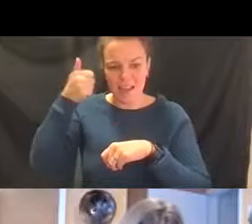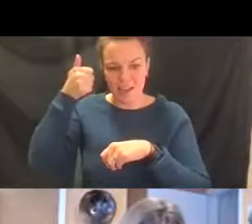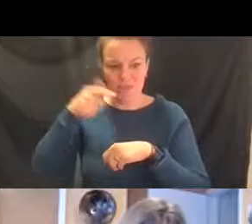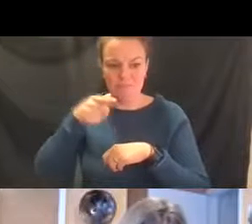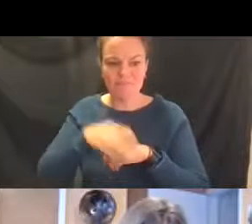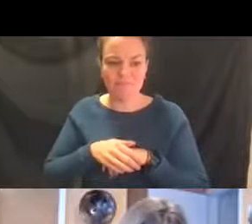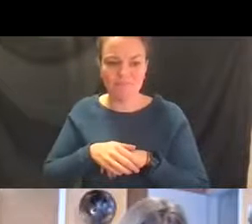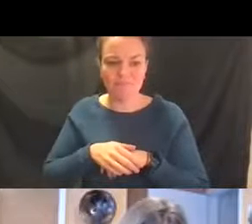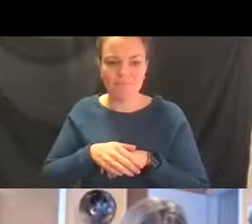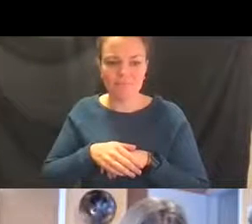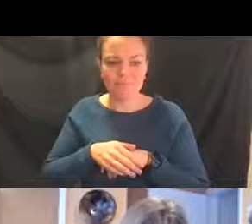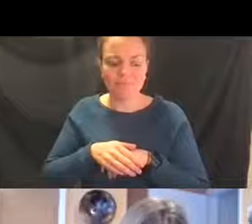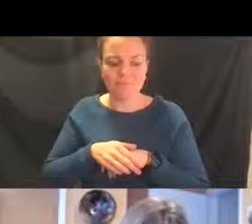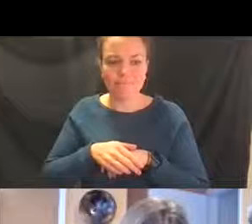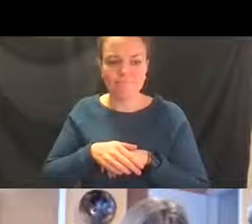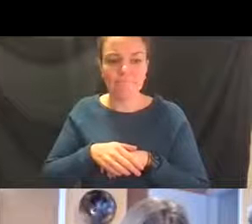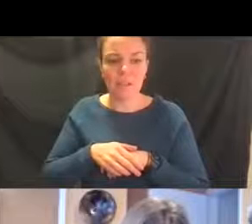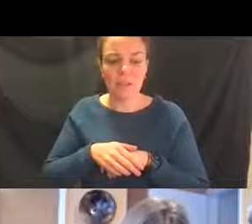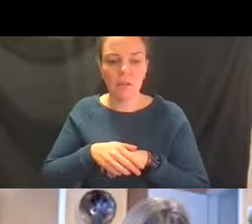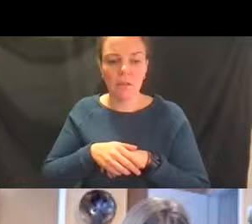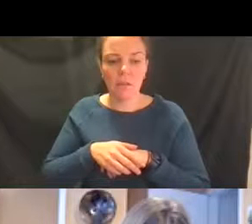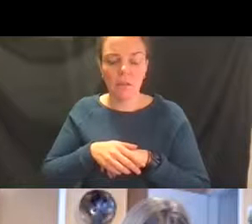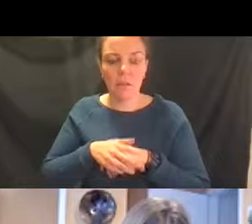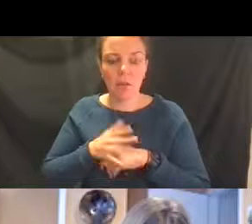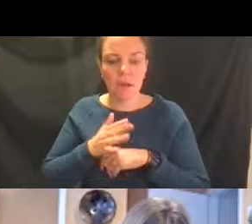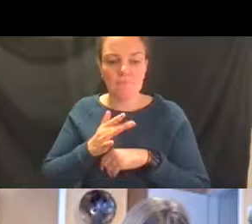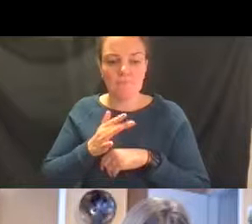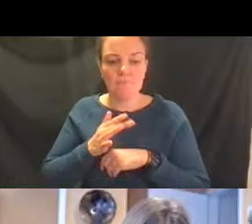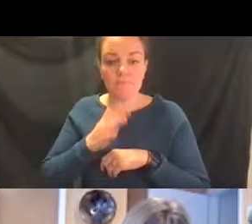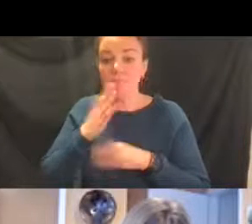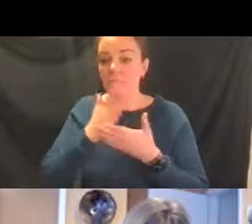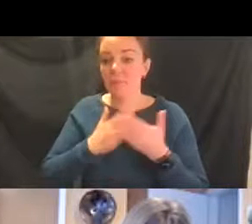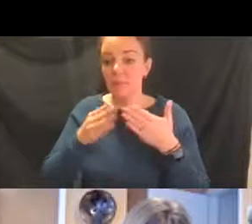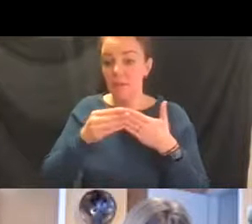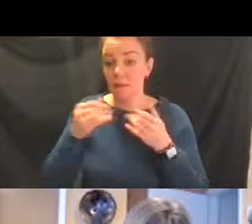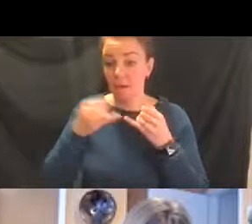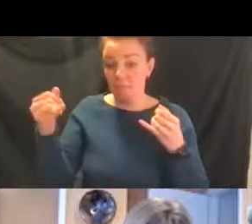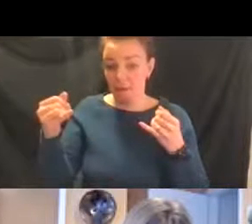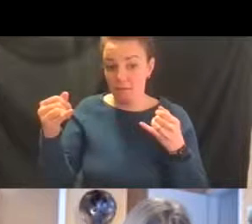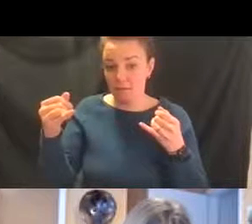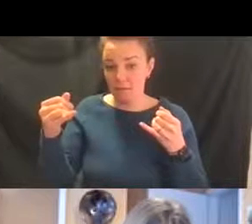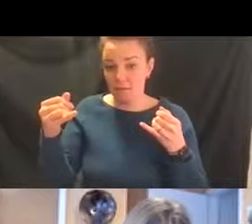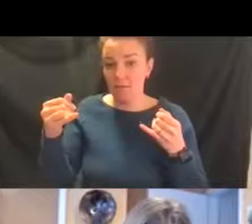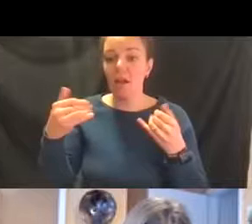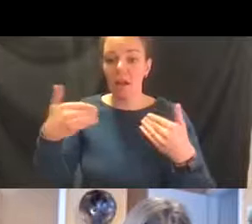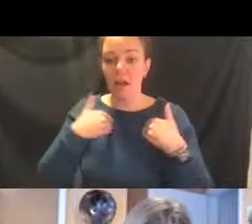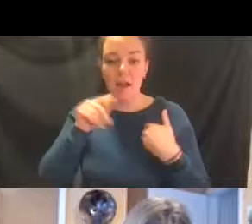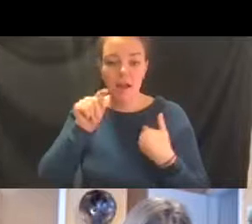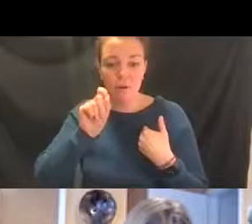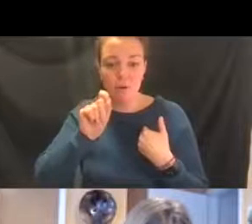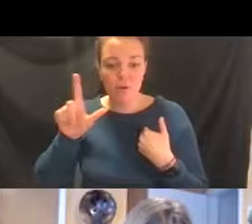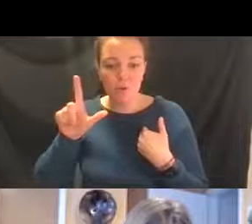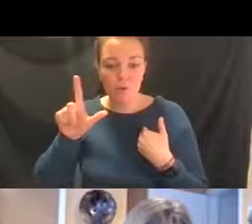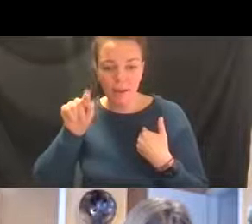there is a part of the guidelines there are toolkits and I should say everything is free